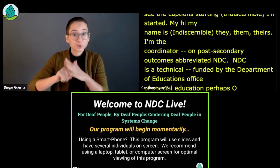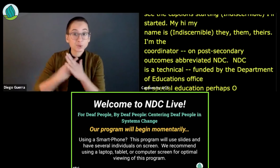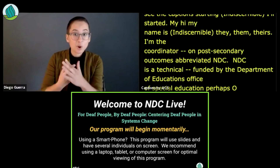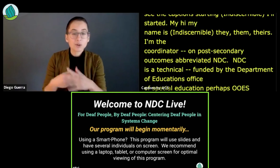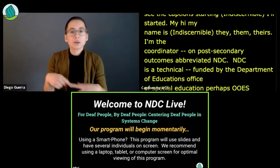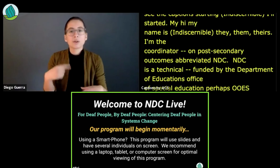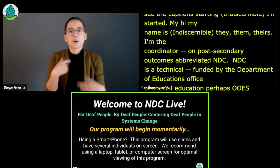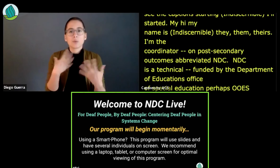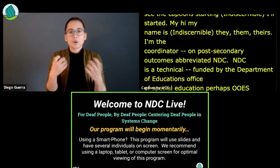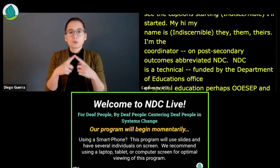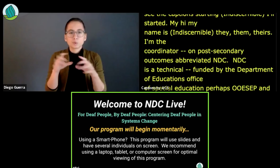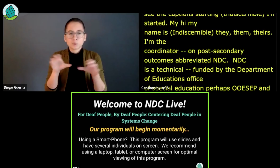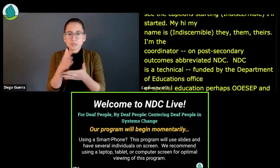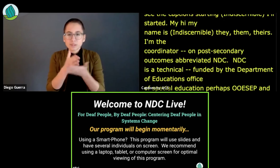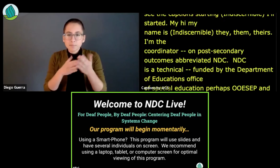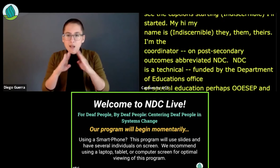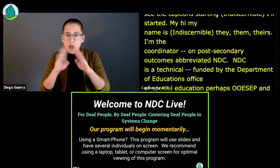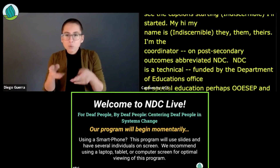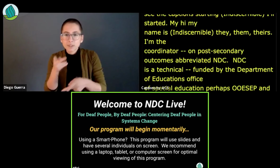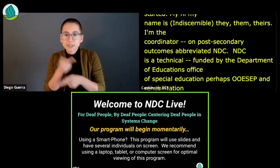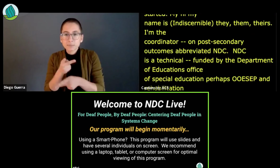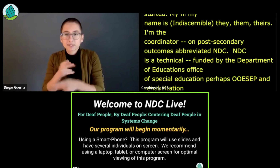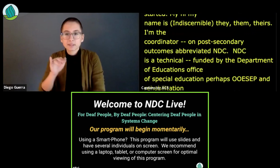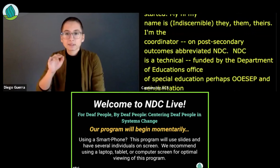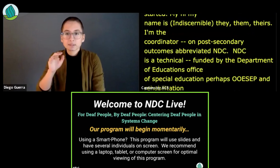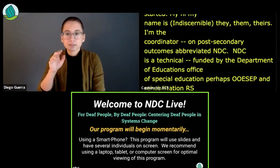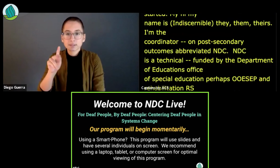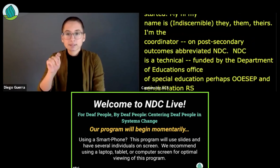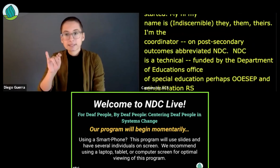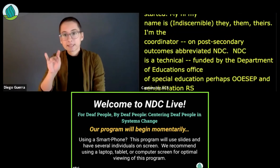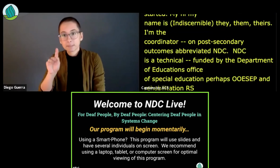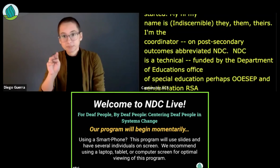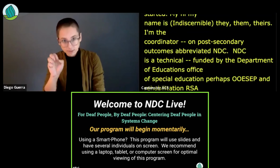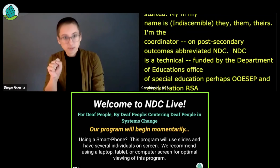Before we get started, there are a few housekeeping items to share.